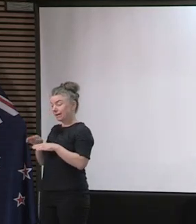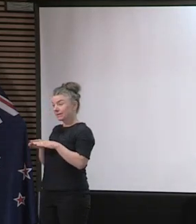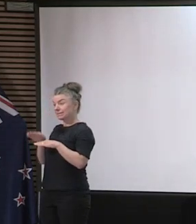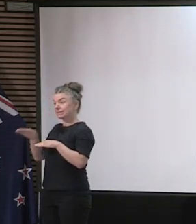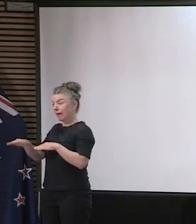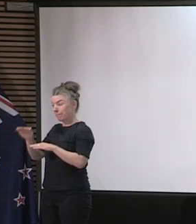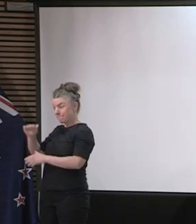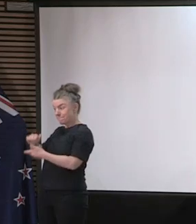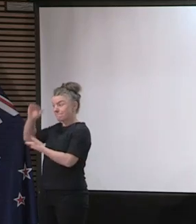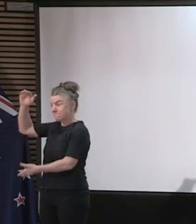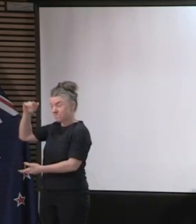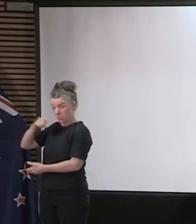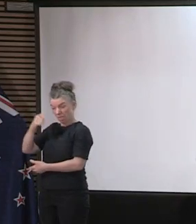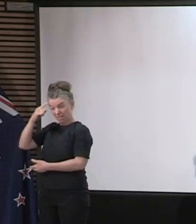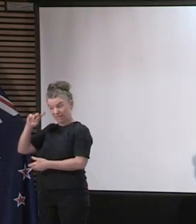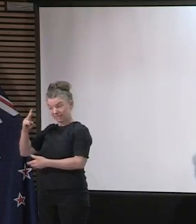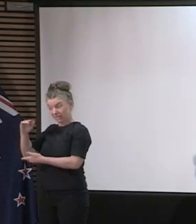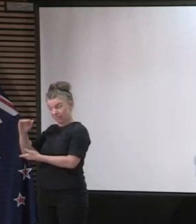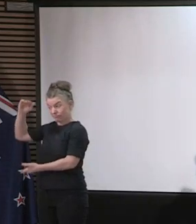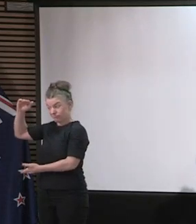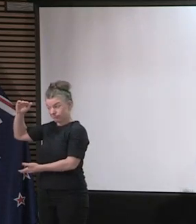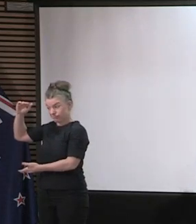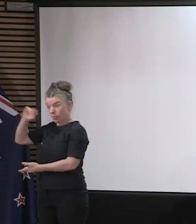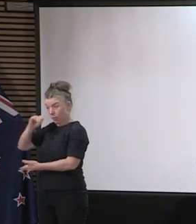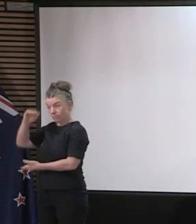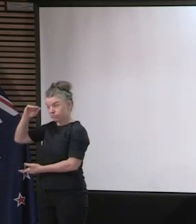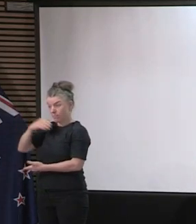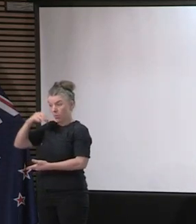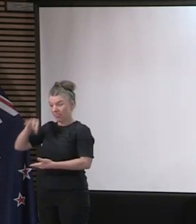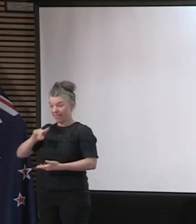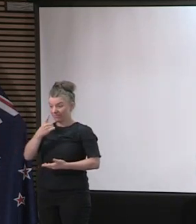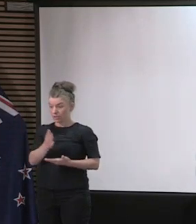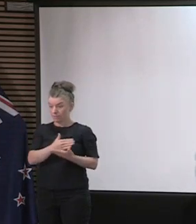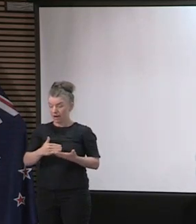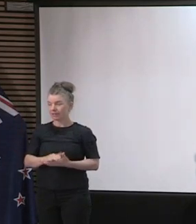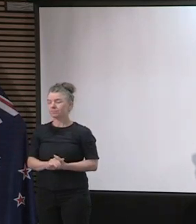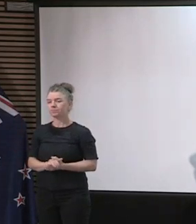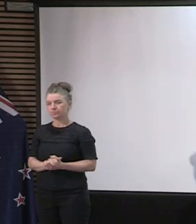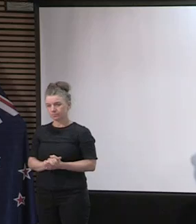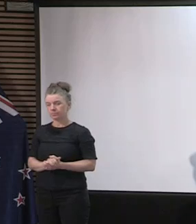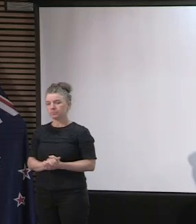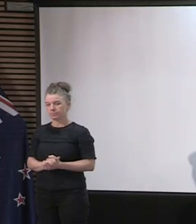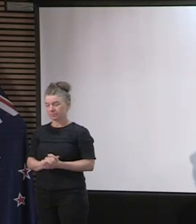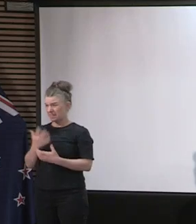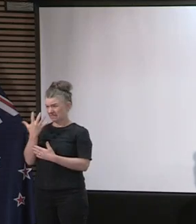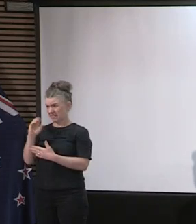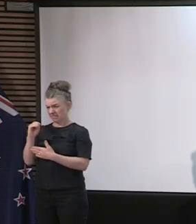ambitious with the second tranche. He wanted? To be ambitious. Do you accept the second tranche